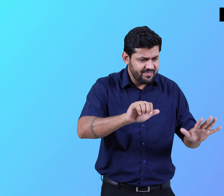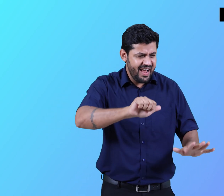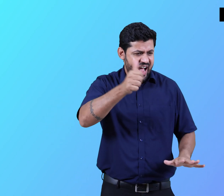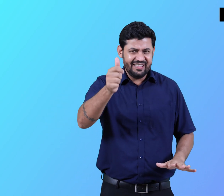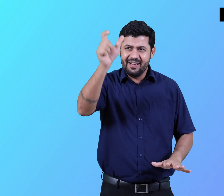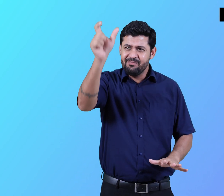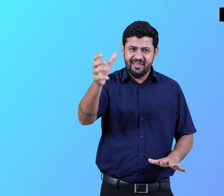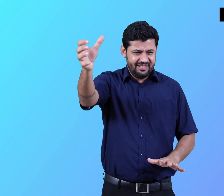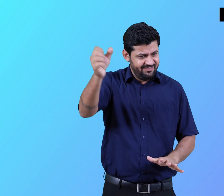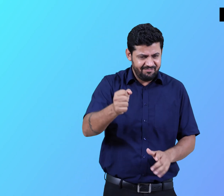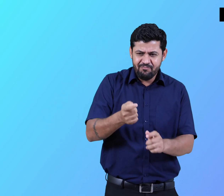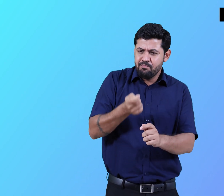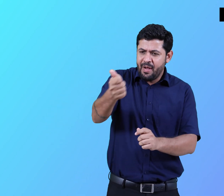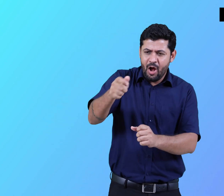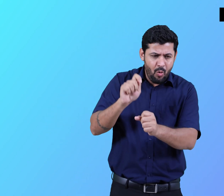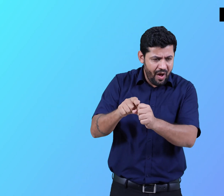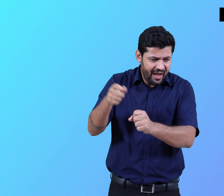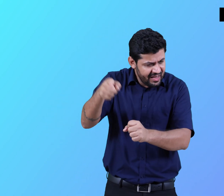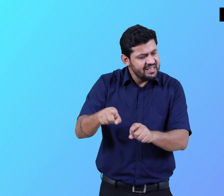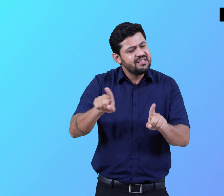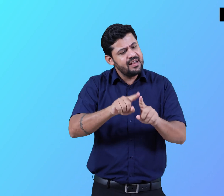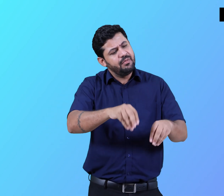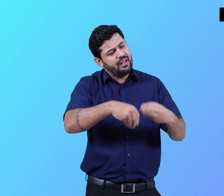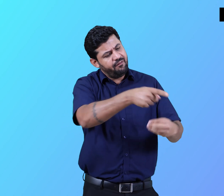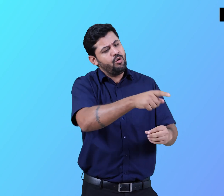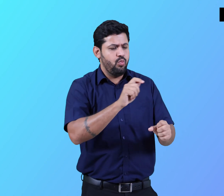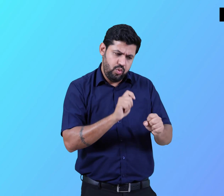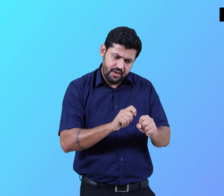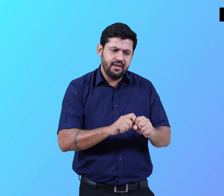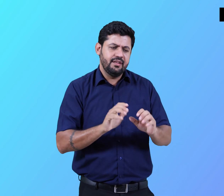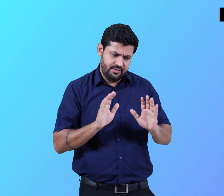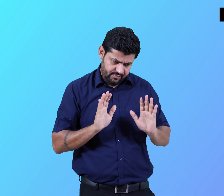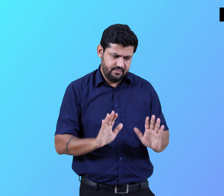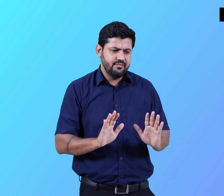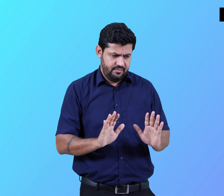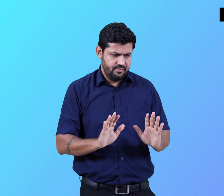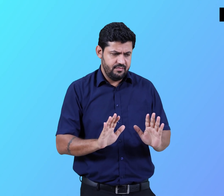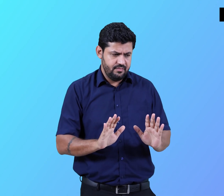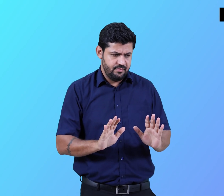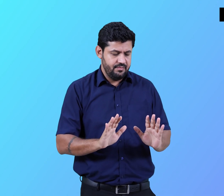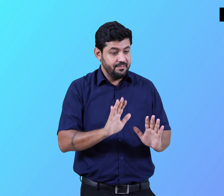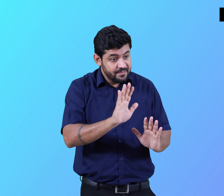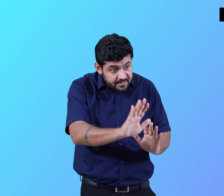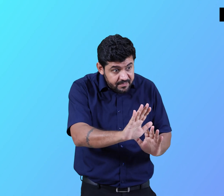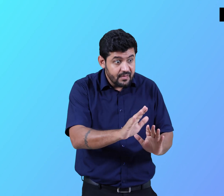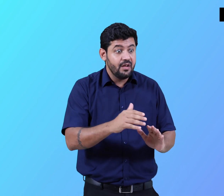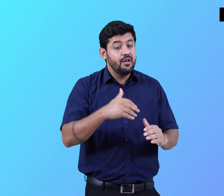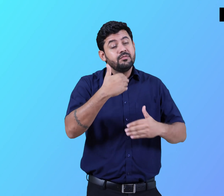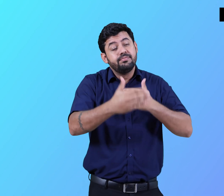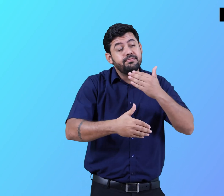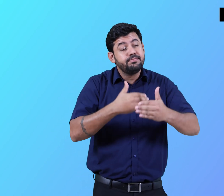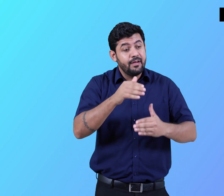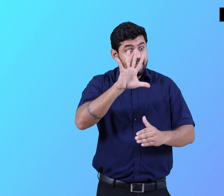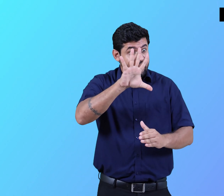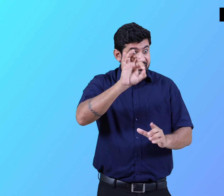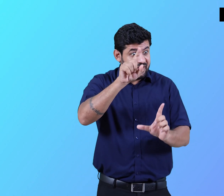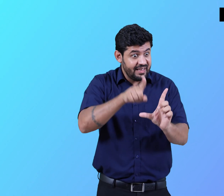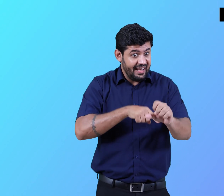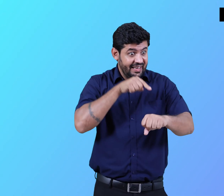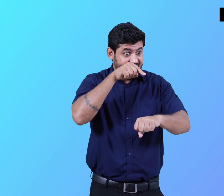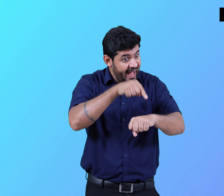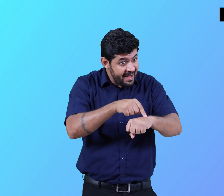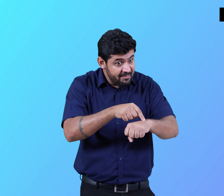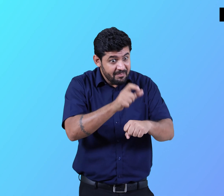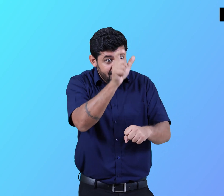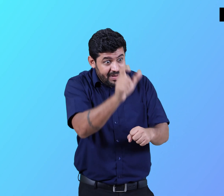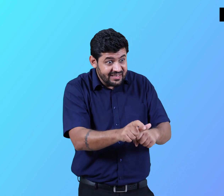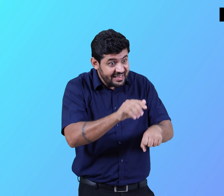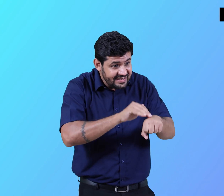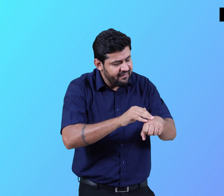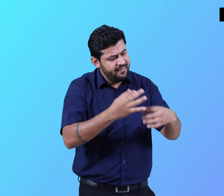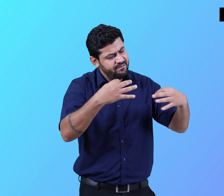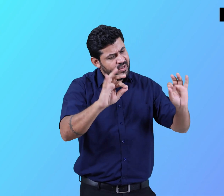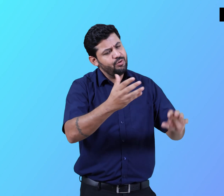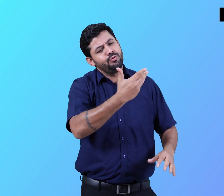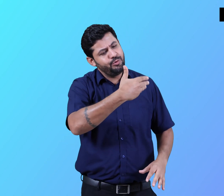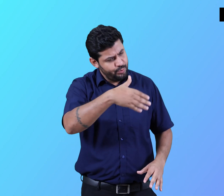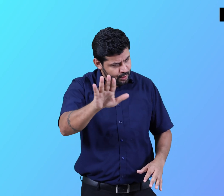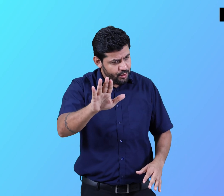They should be treated like hired workers who live with you until the year of Jubilee.